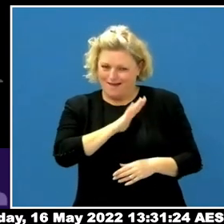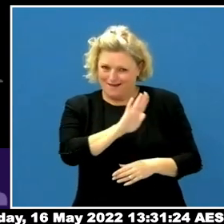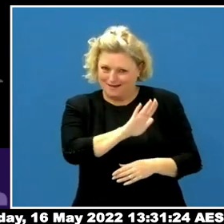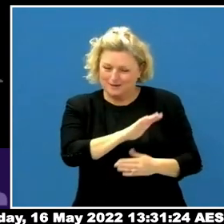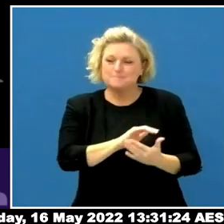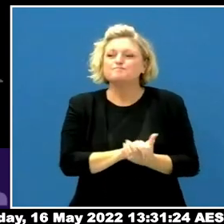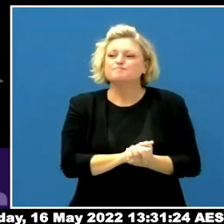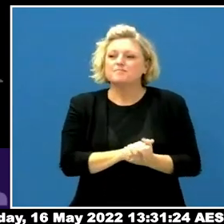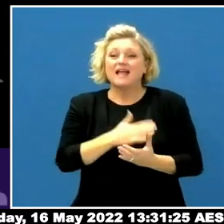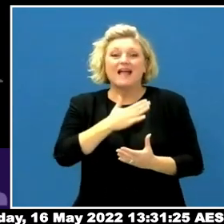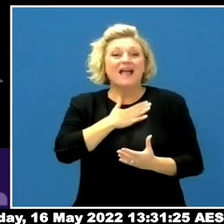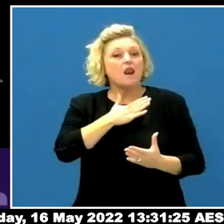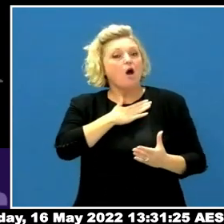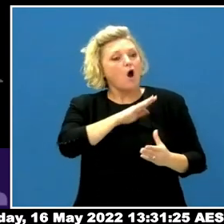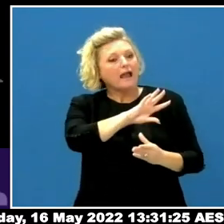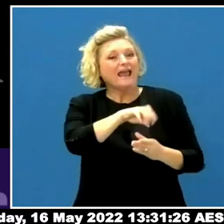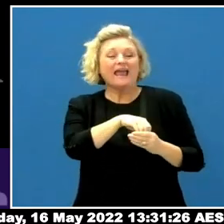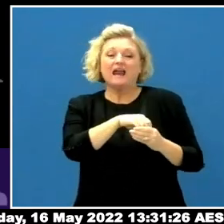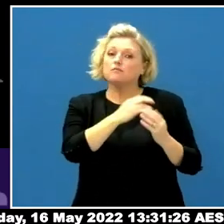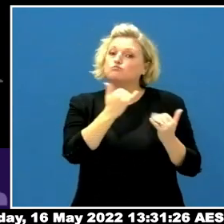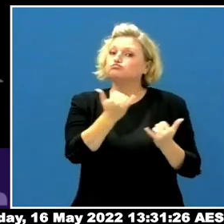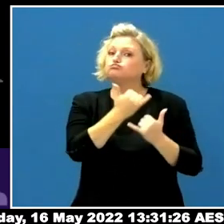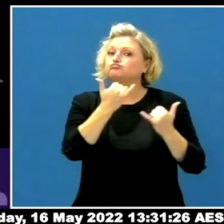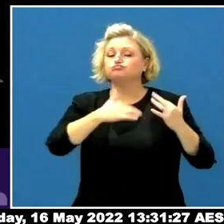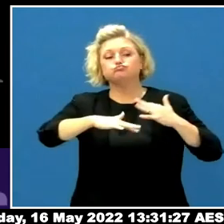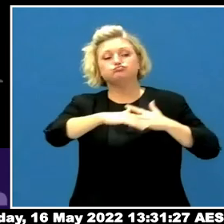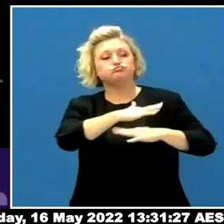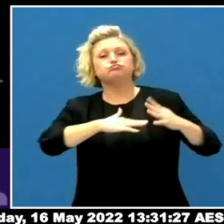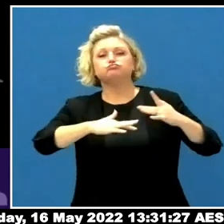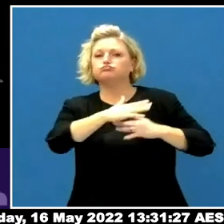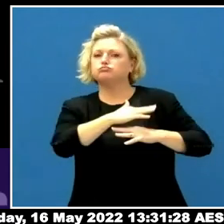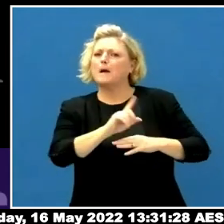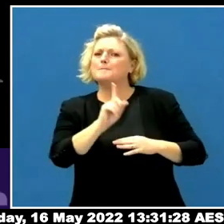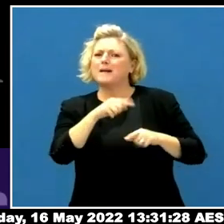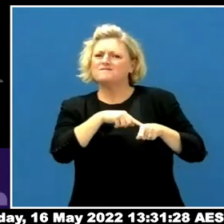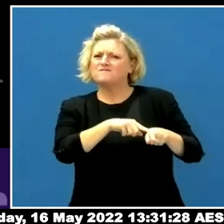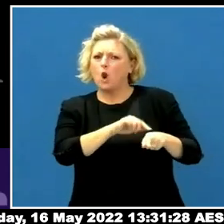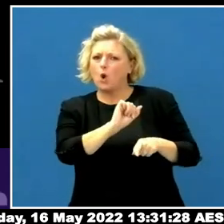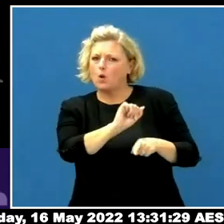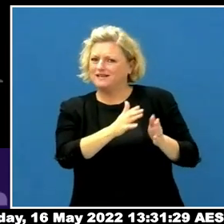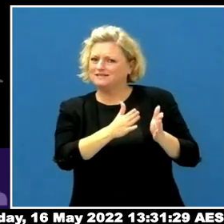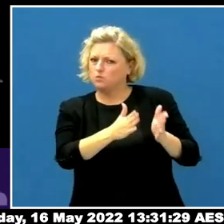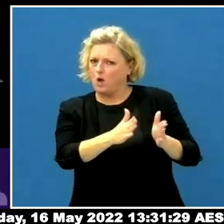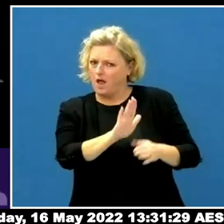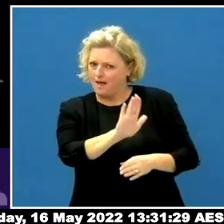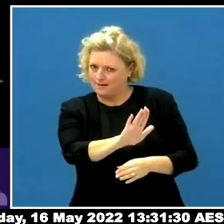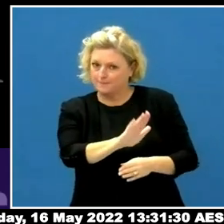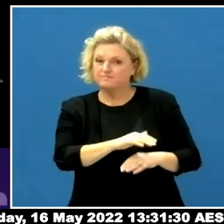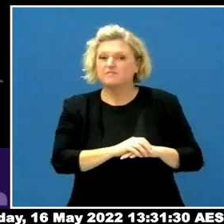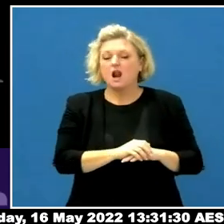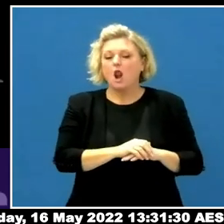So we often have street parties in our cul-de-sac for New Year's Eve and Christmas